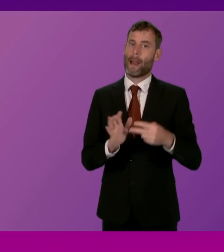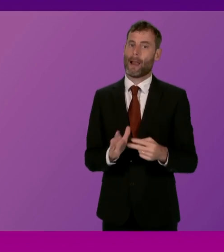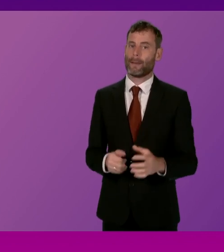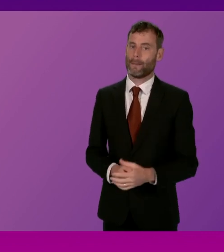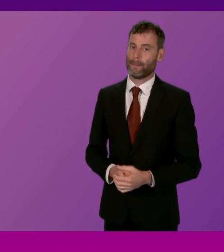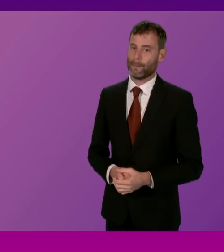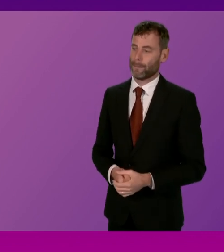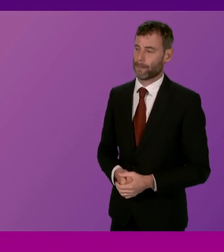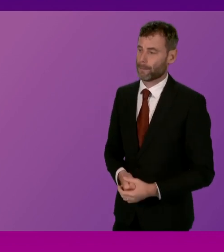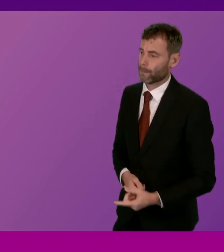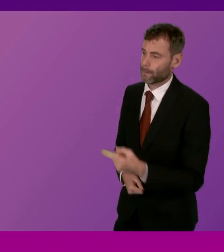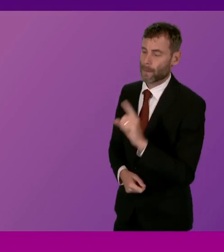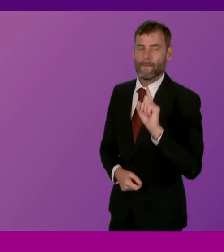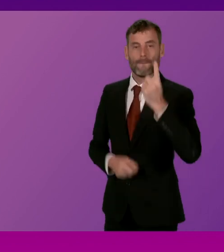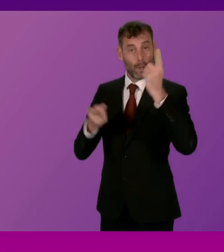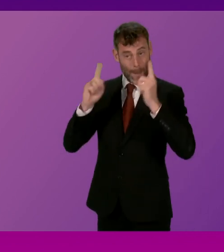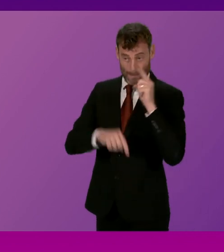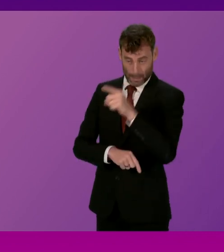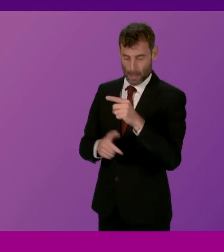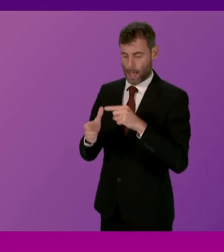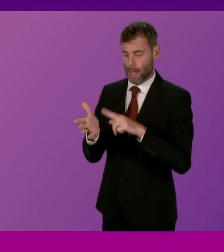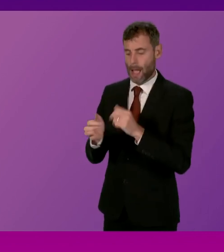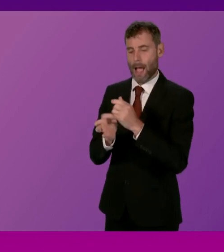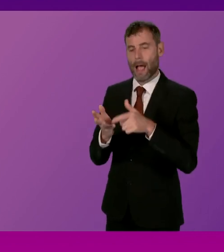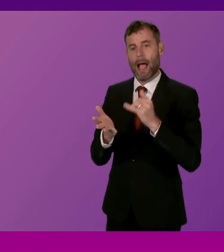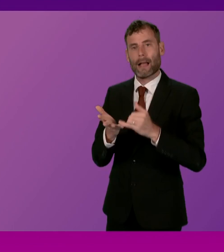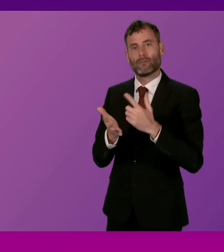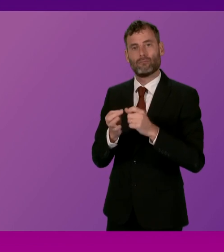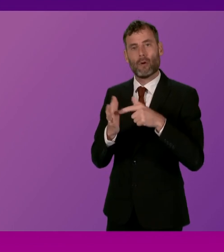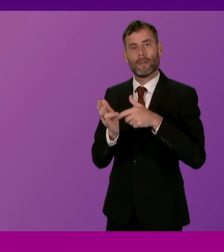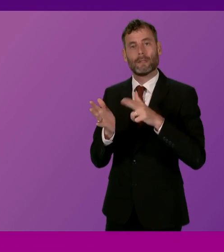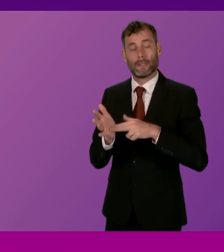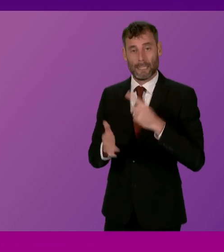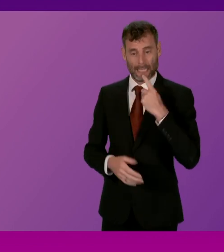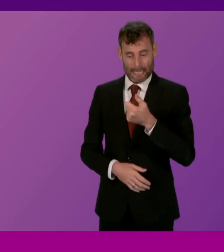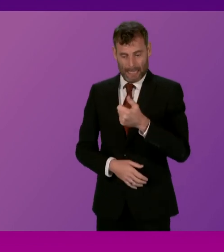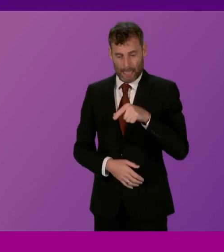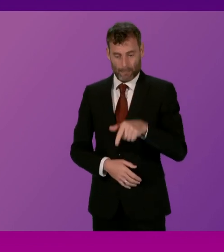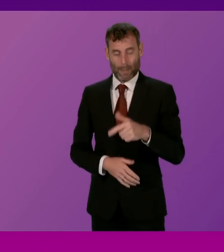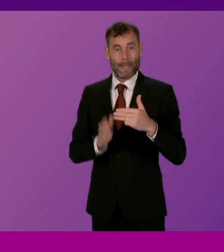The First Minister and Angus Robertson, the Cabinet Secretary for Constitution, External Affairs and Culture, have claimed that a £6.6 million cut to Creative Scotland will have